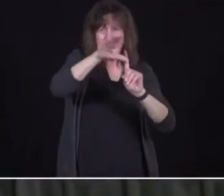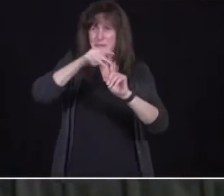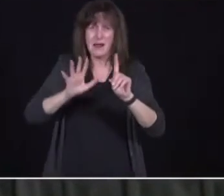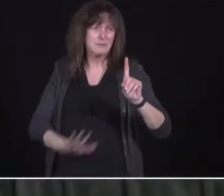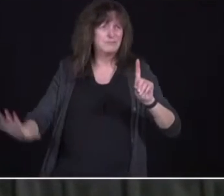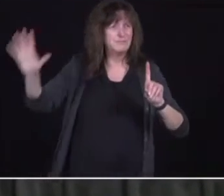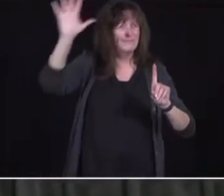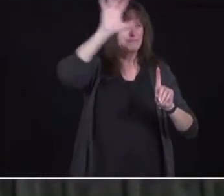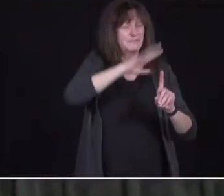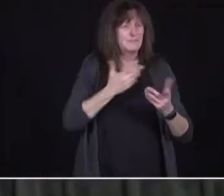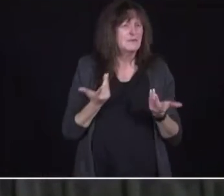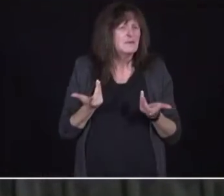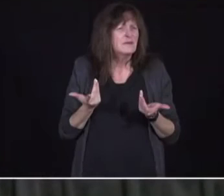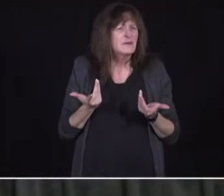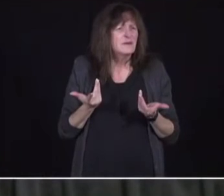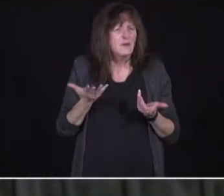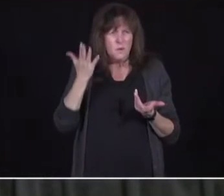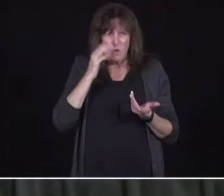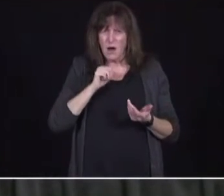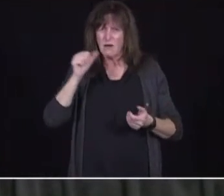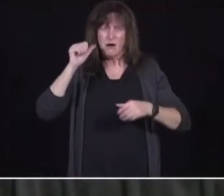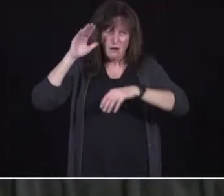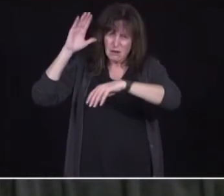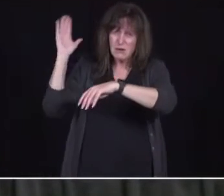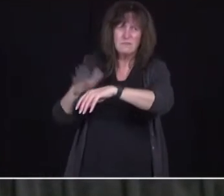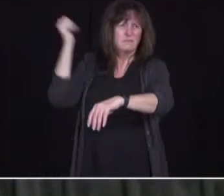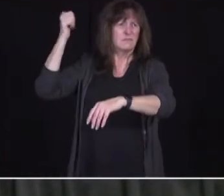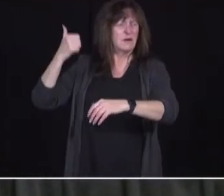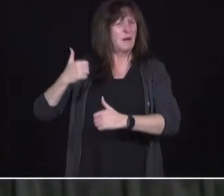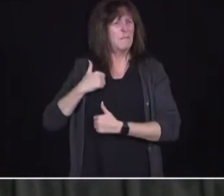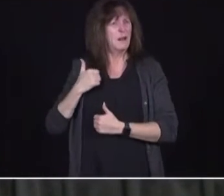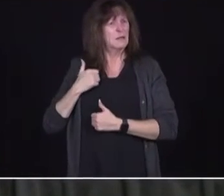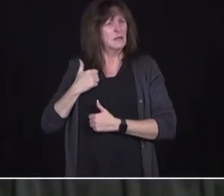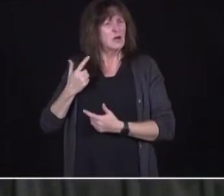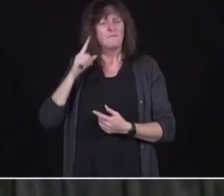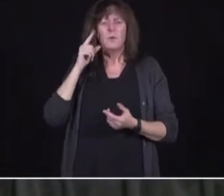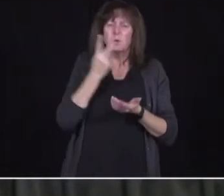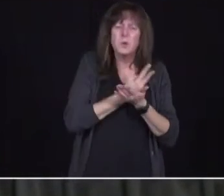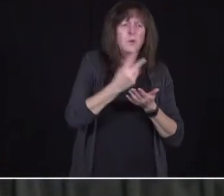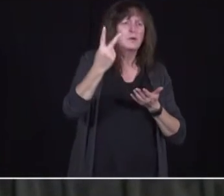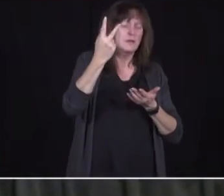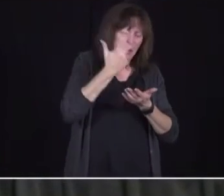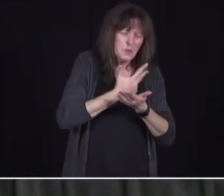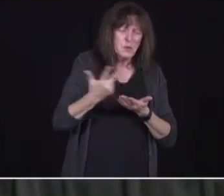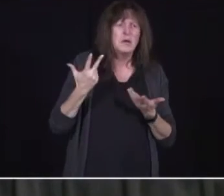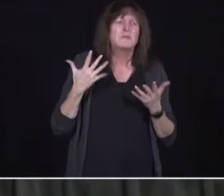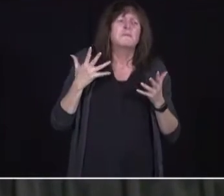As a short-term measure what is the harm in bringing in the military even if it's for a